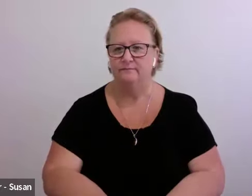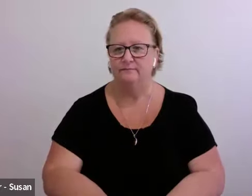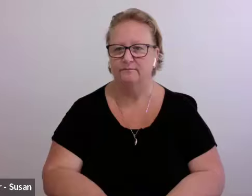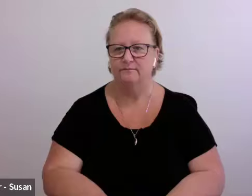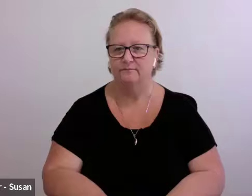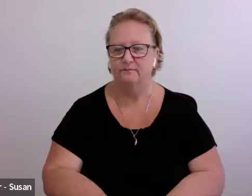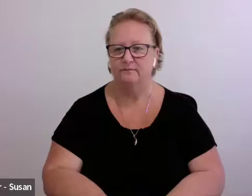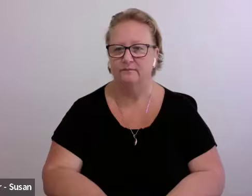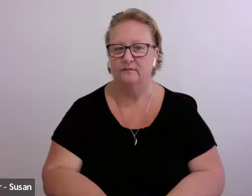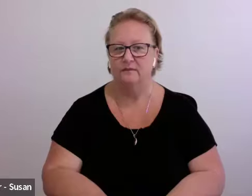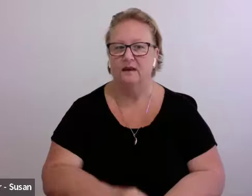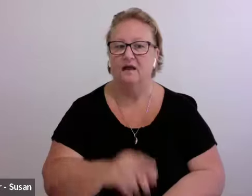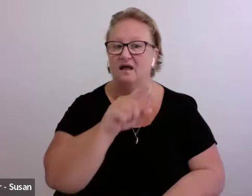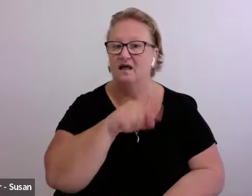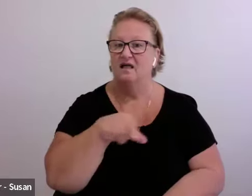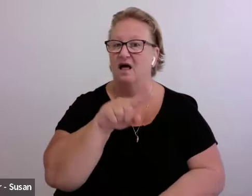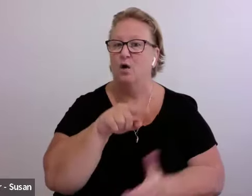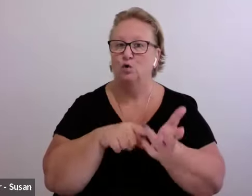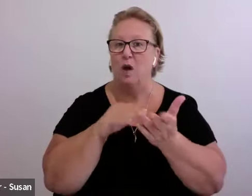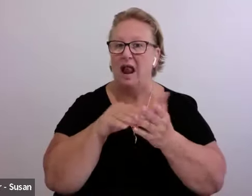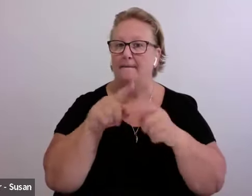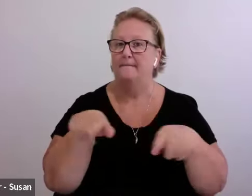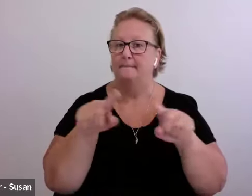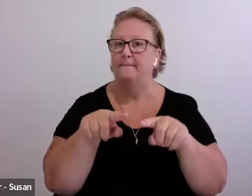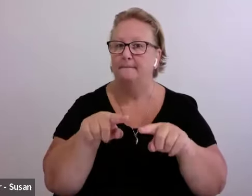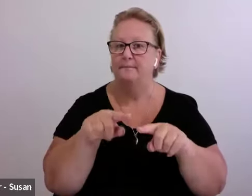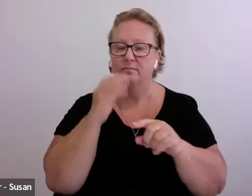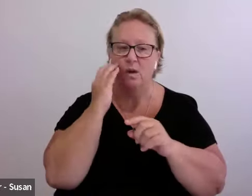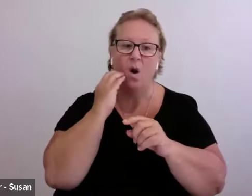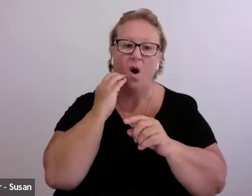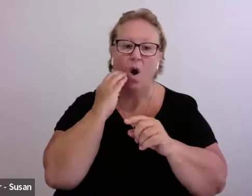of restrictive practices and inclusive and accessible